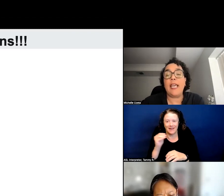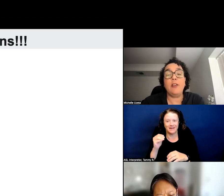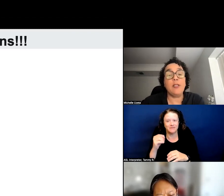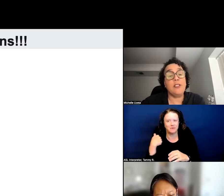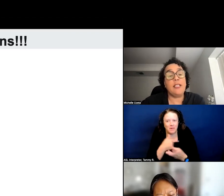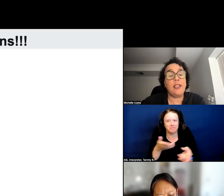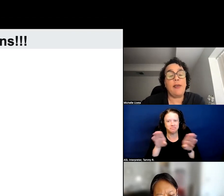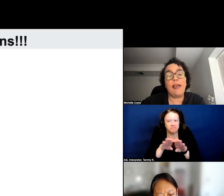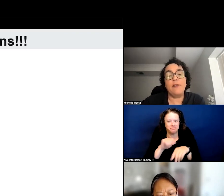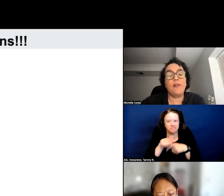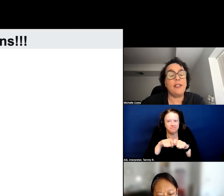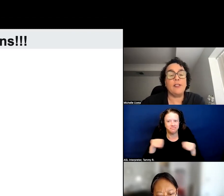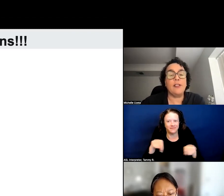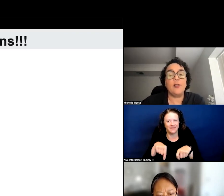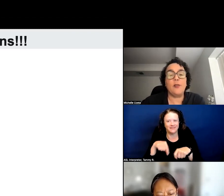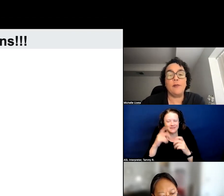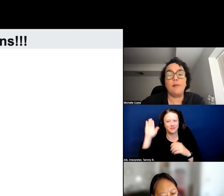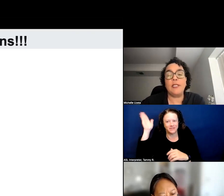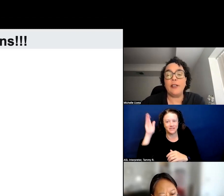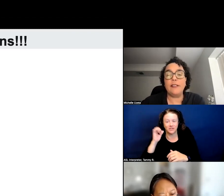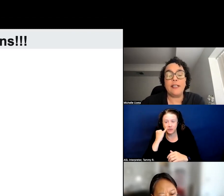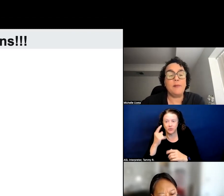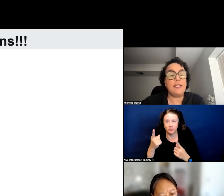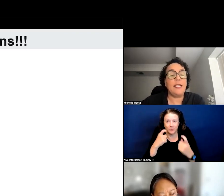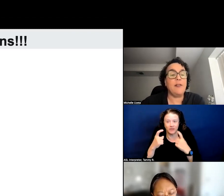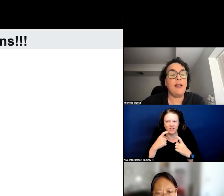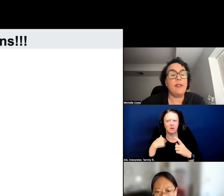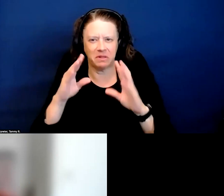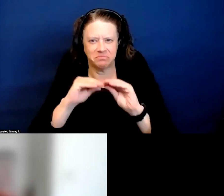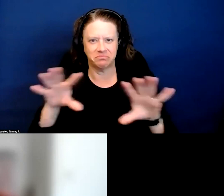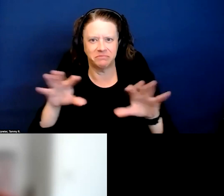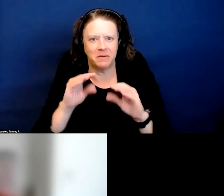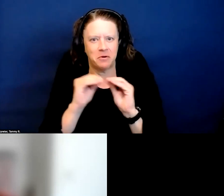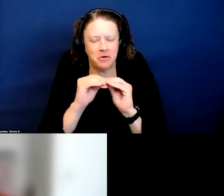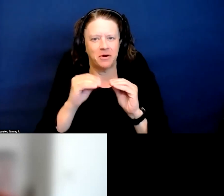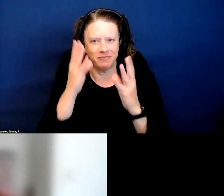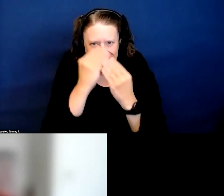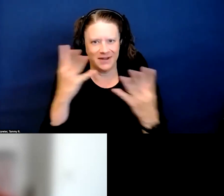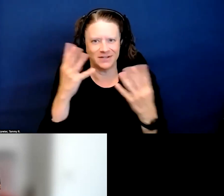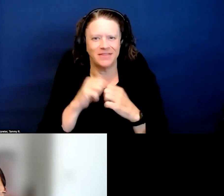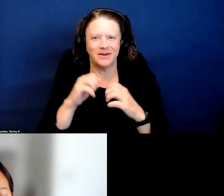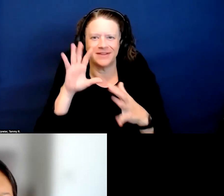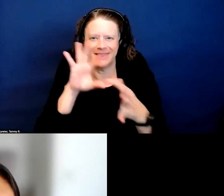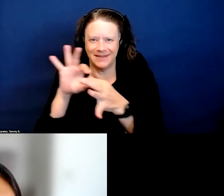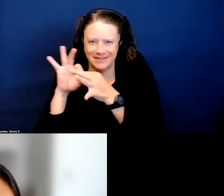Any questions that you have, there's also the materials that I'll be sending around with links. There's a lot out there on CalAIM